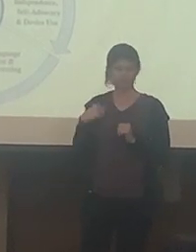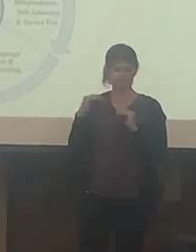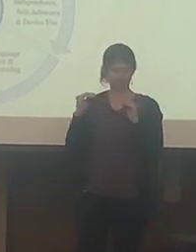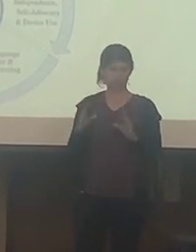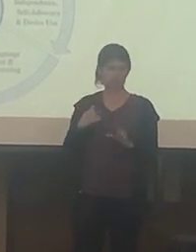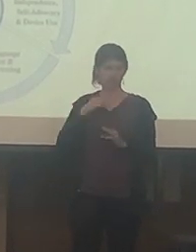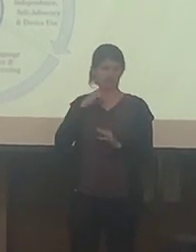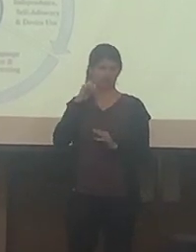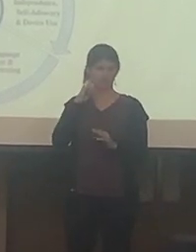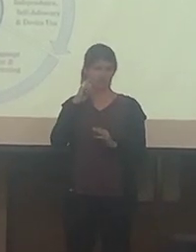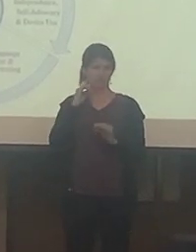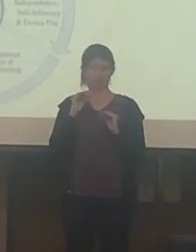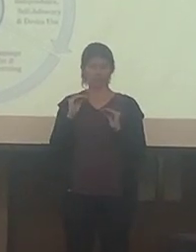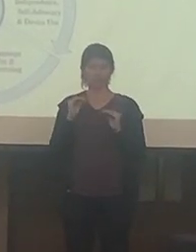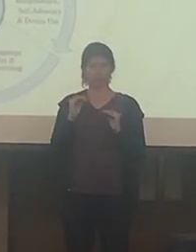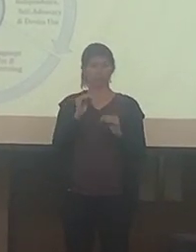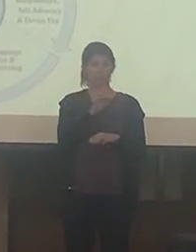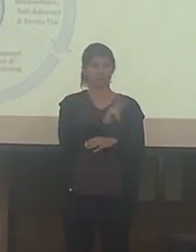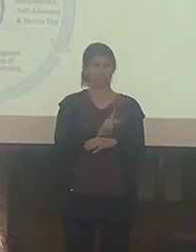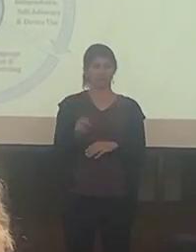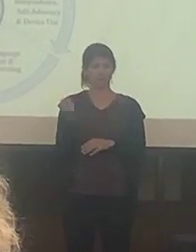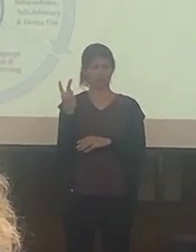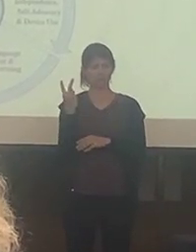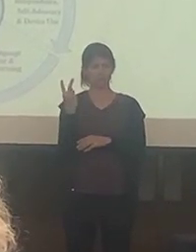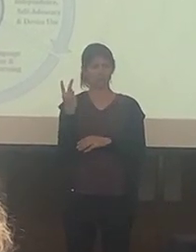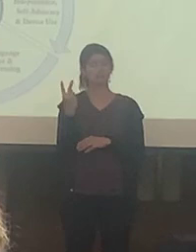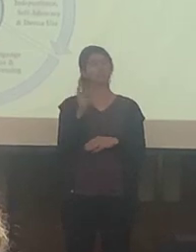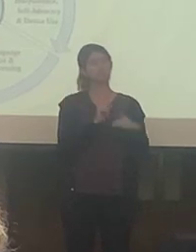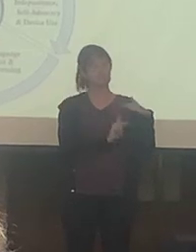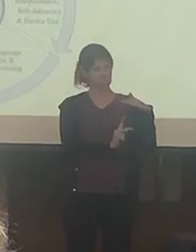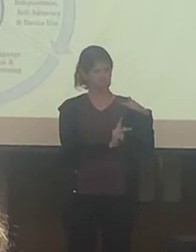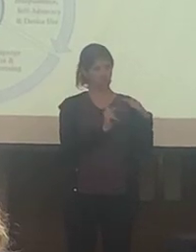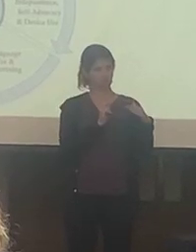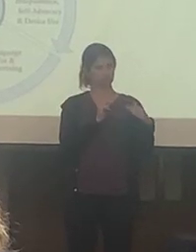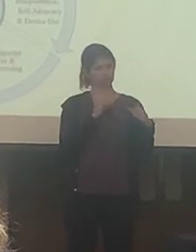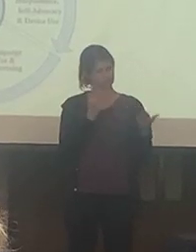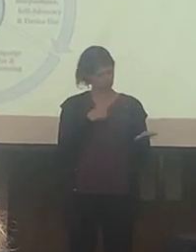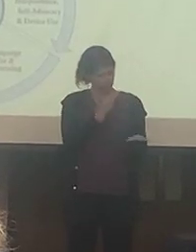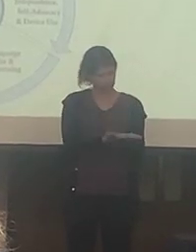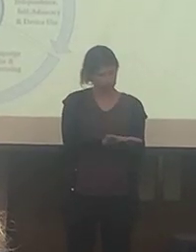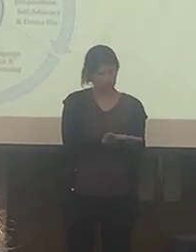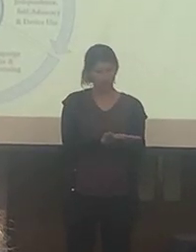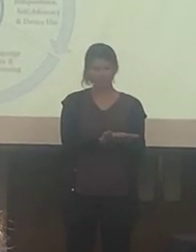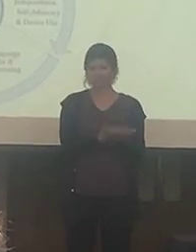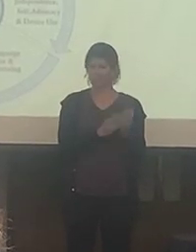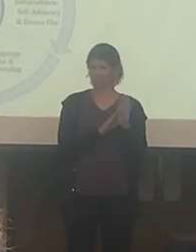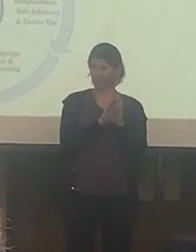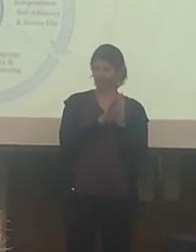k-12 is my kids would come to me as kindergartners and be developmentally socialized behind because